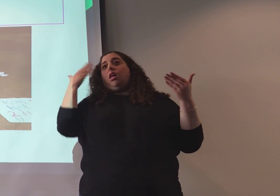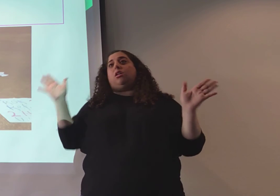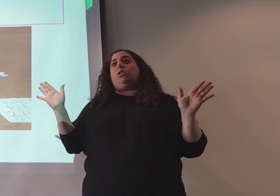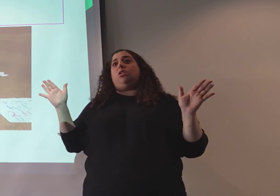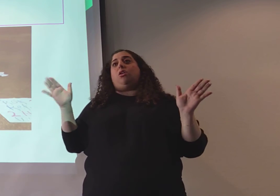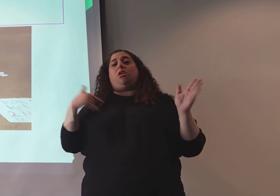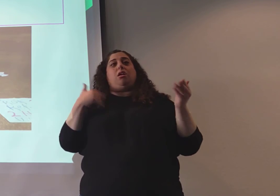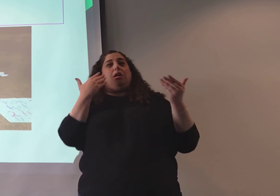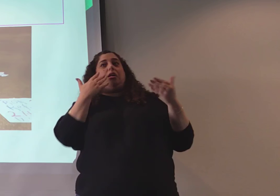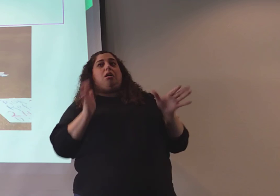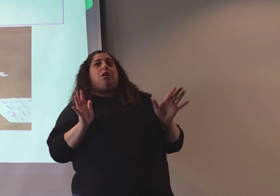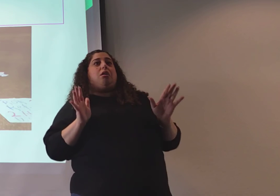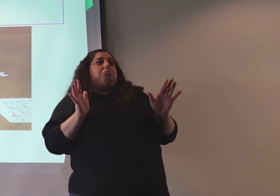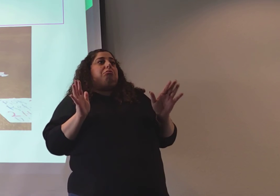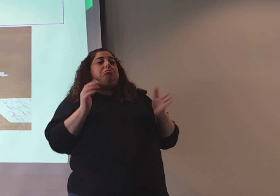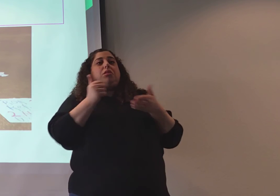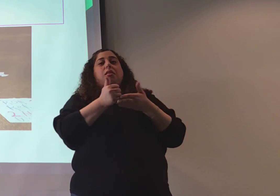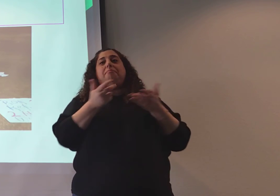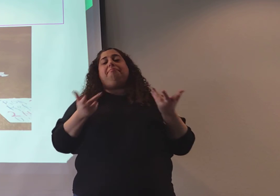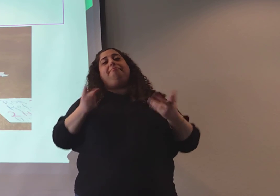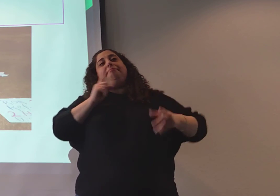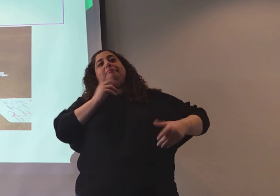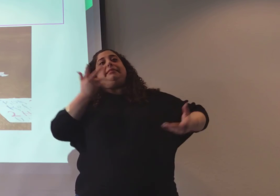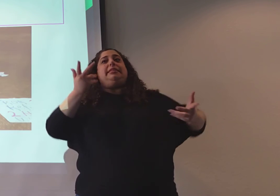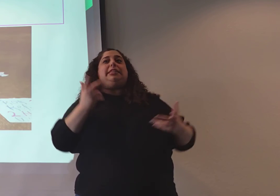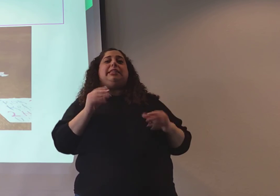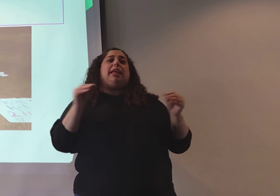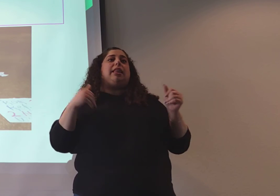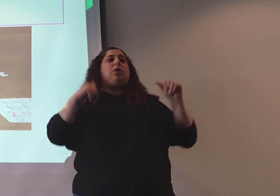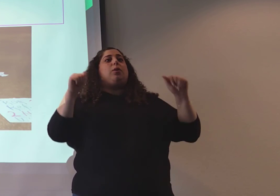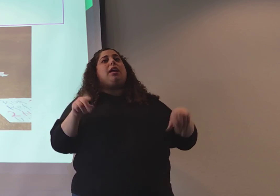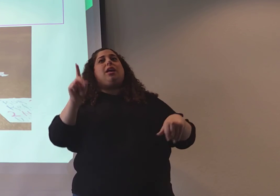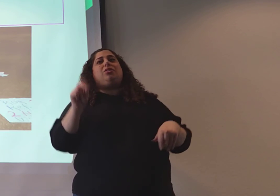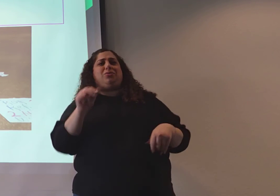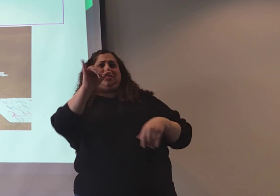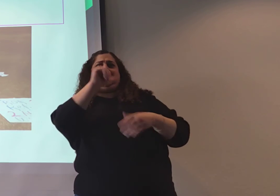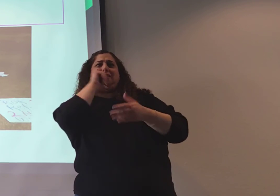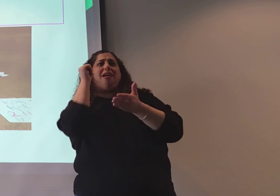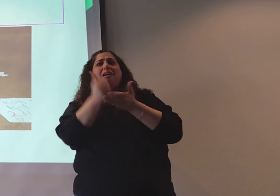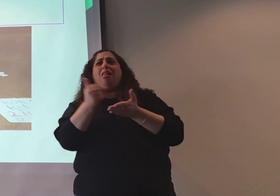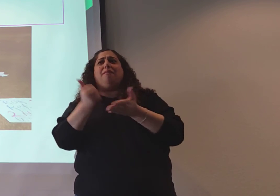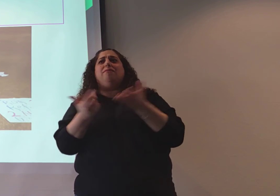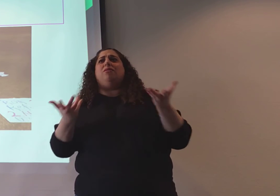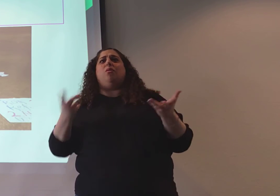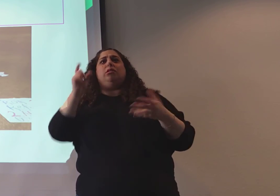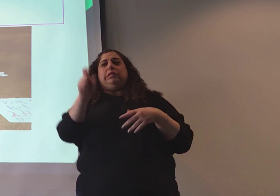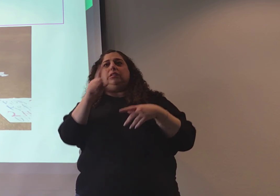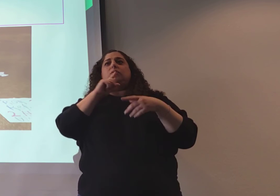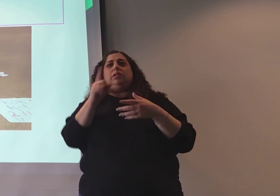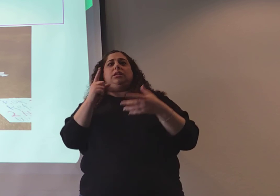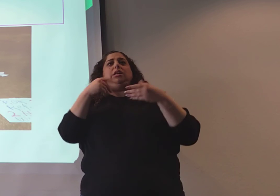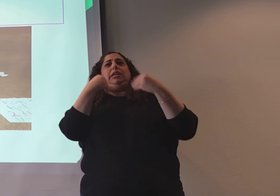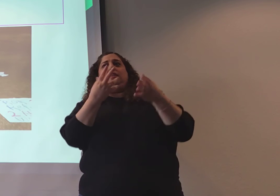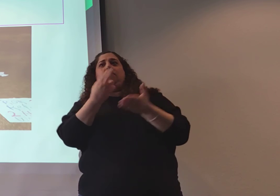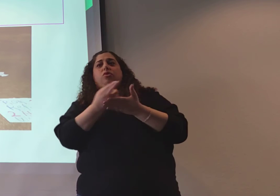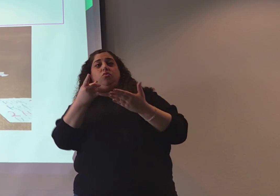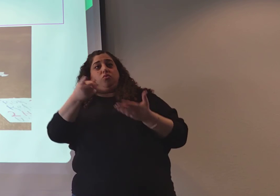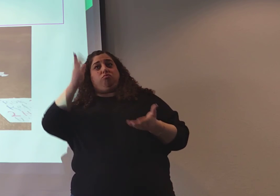But it’s really frustrating because it goes around and round and round, and you know,